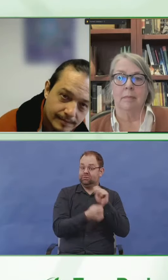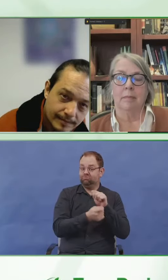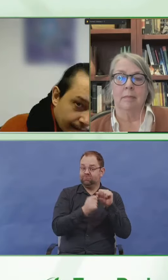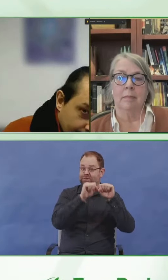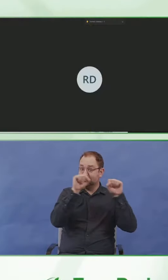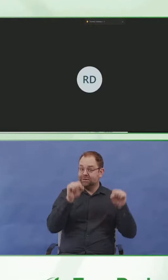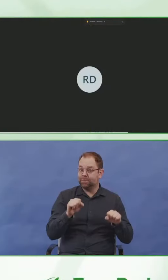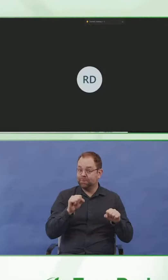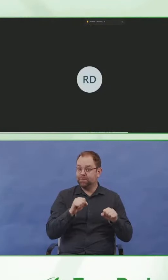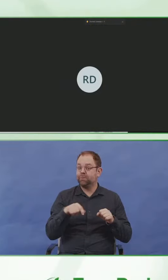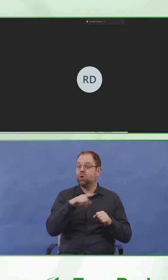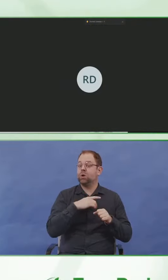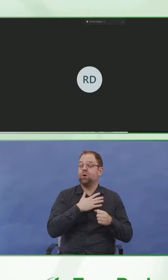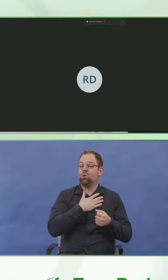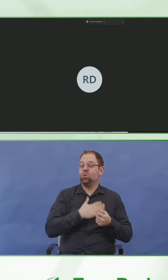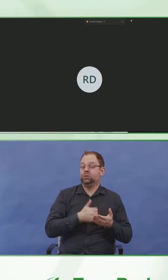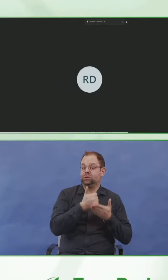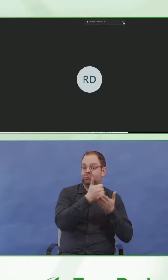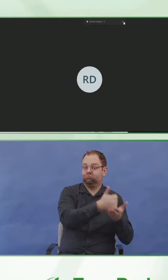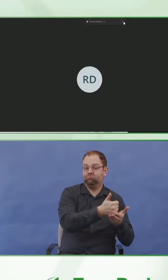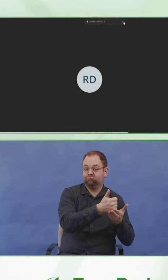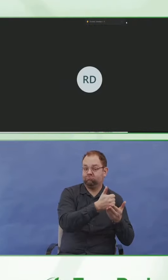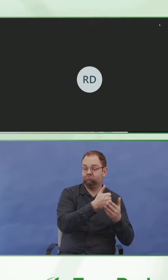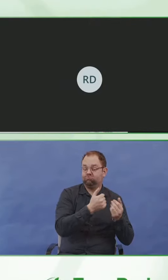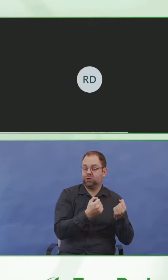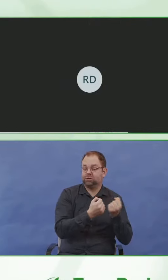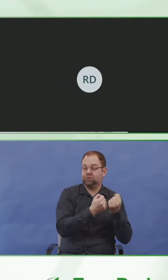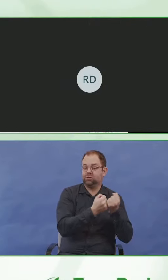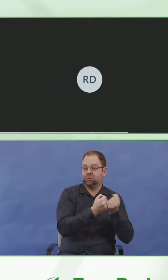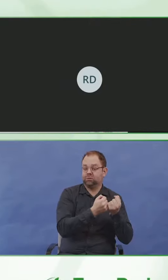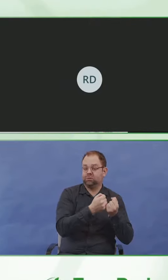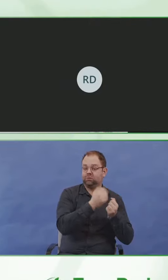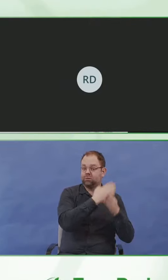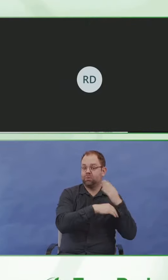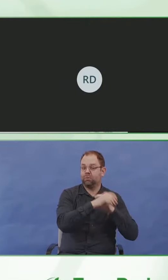I don't know if Hamza up online, I want to make sure everybody gets to speak if they would like.